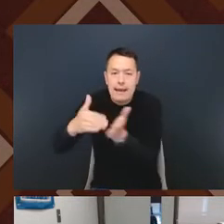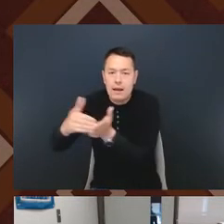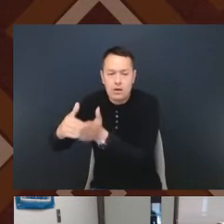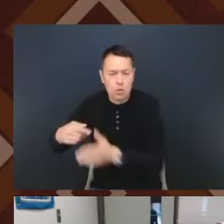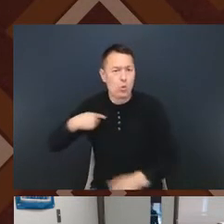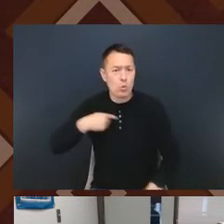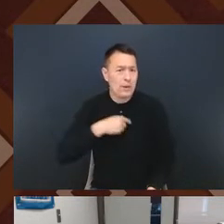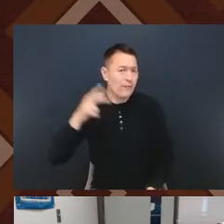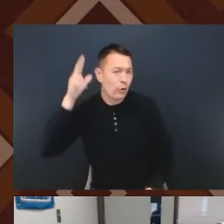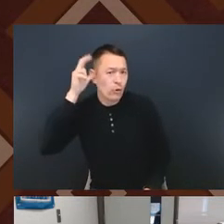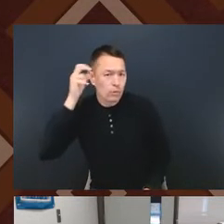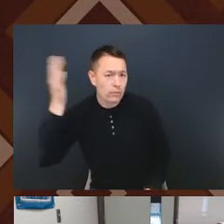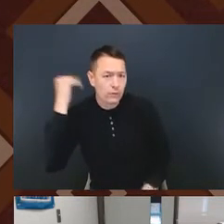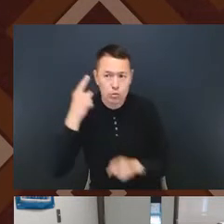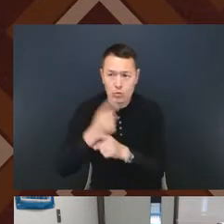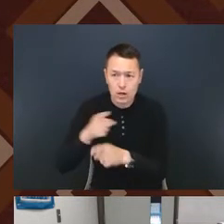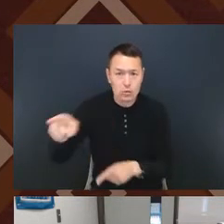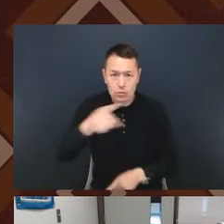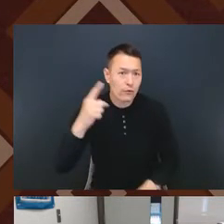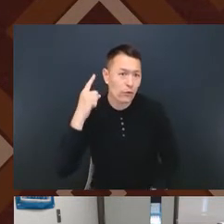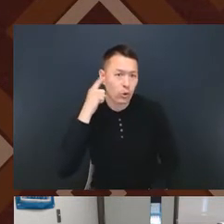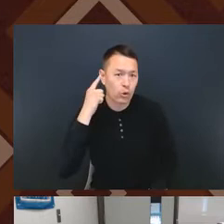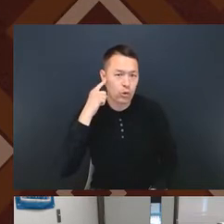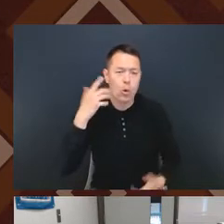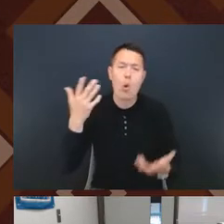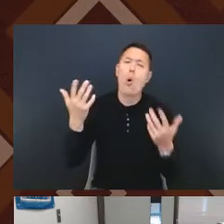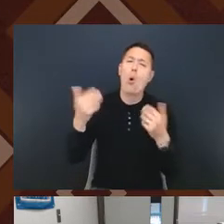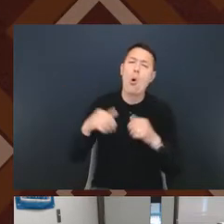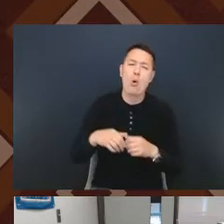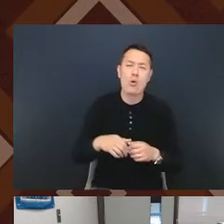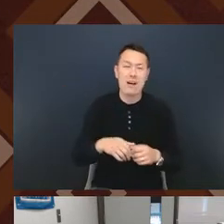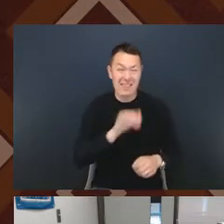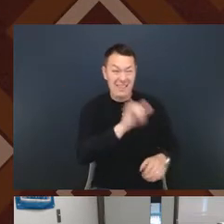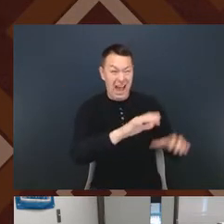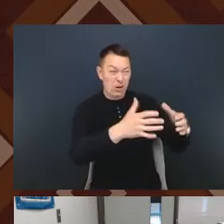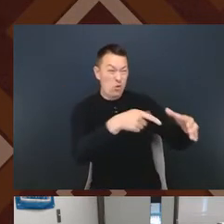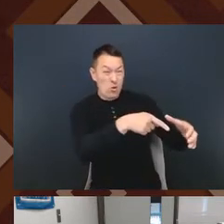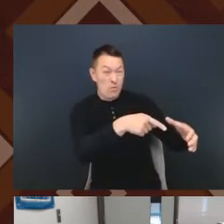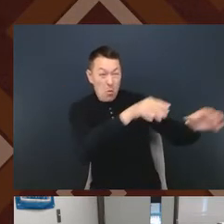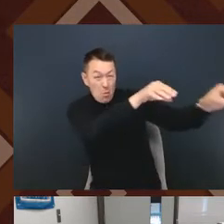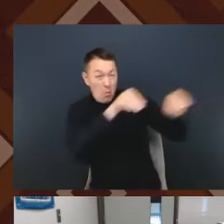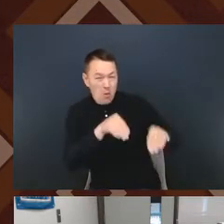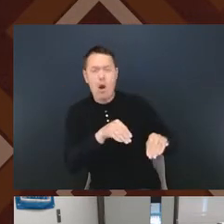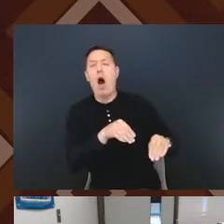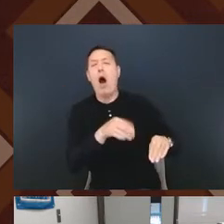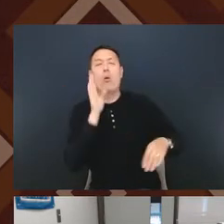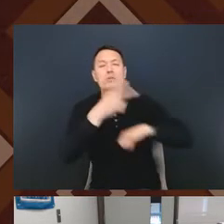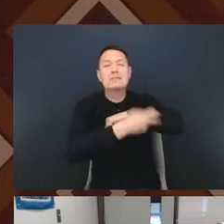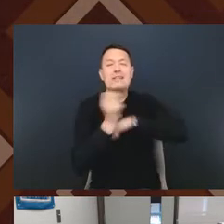I mean, how many times have we heard that oh x people are coming for our jobs, x people are coming for our things.